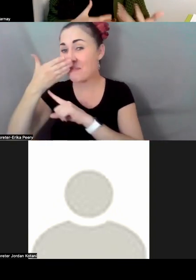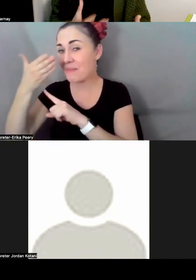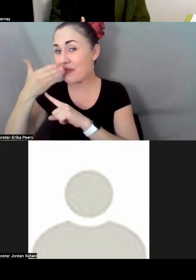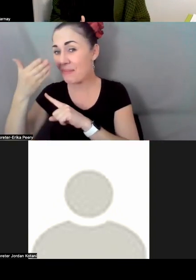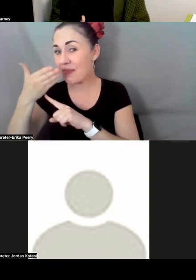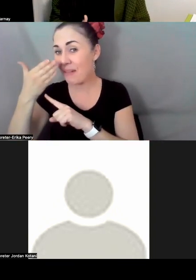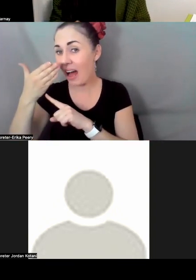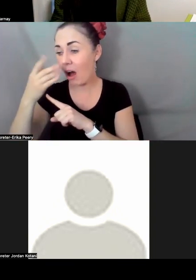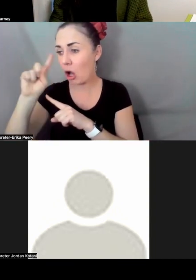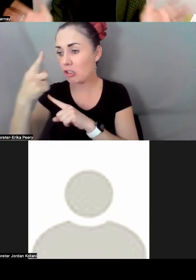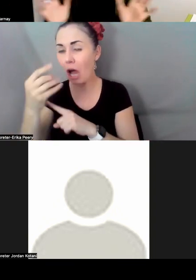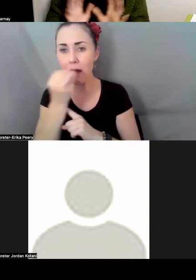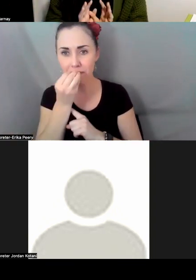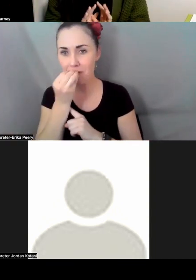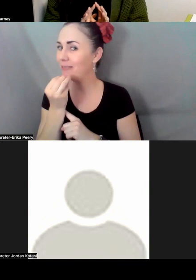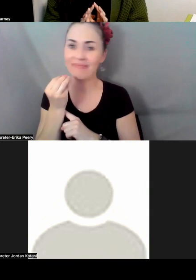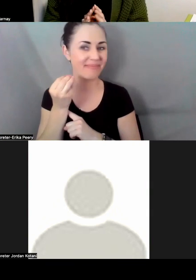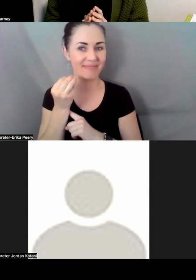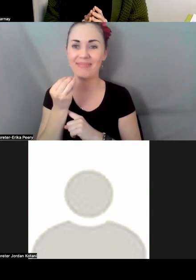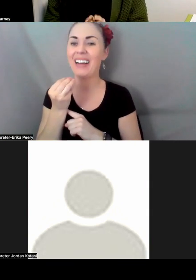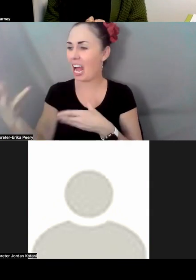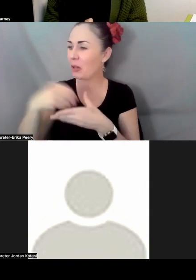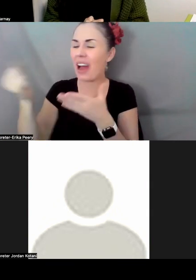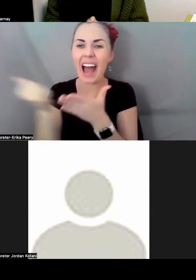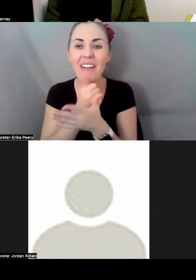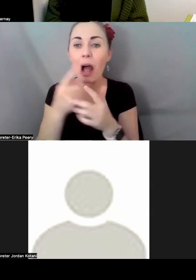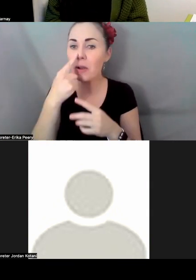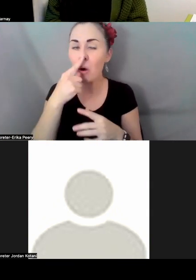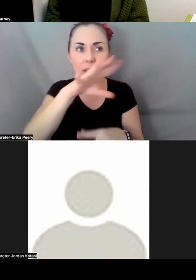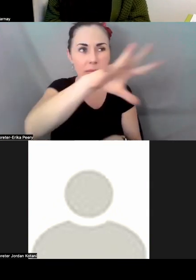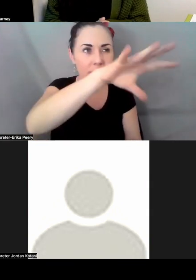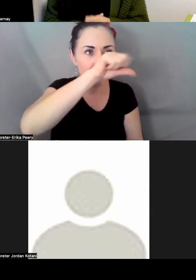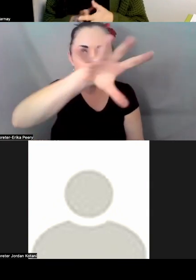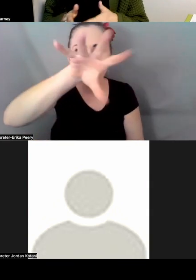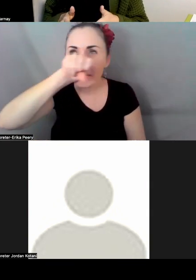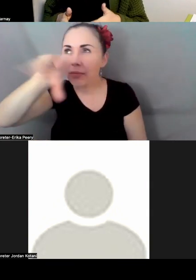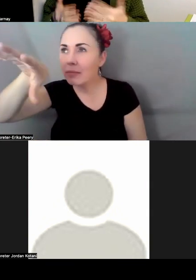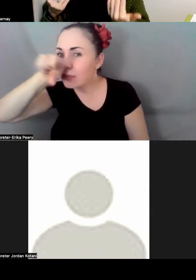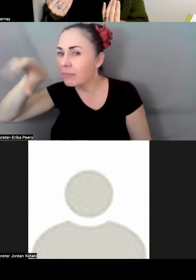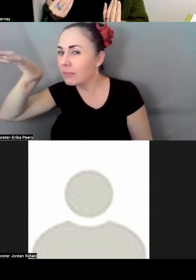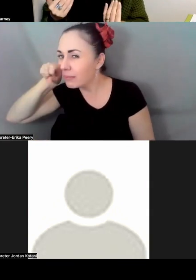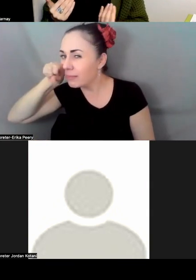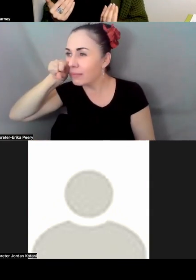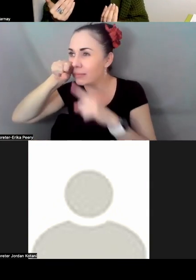about food. All the things around us. Nose gathers information and that information goes to our brain